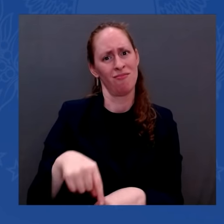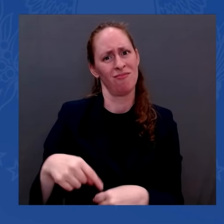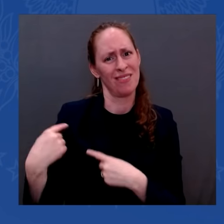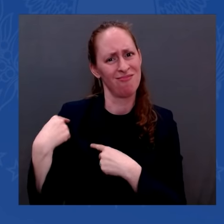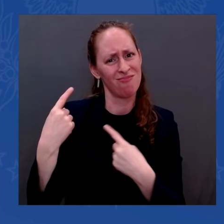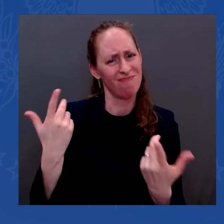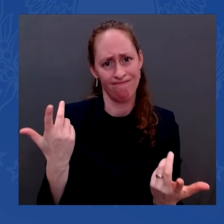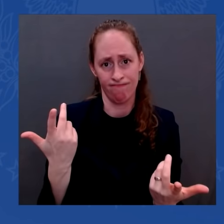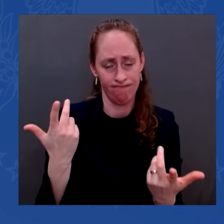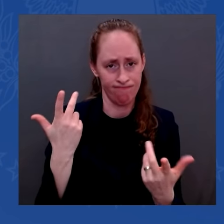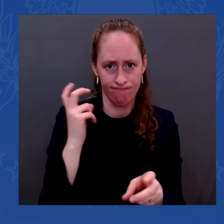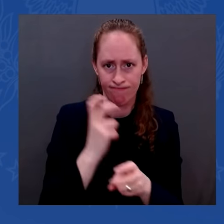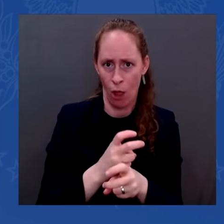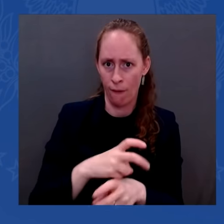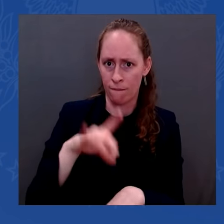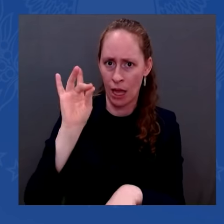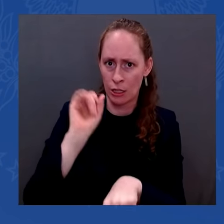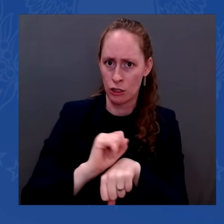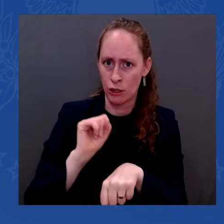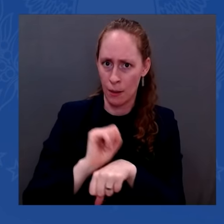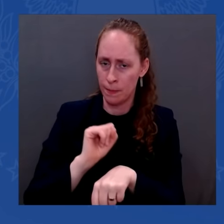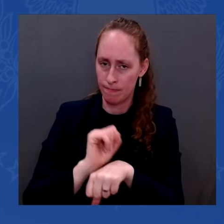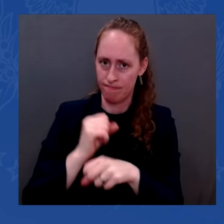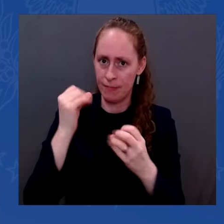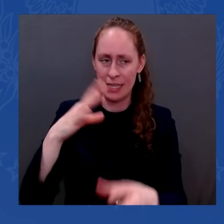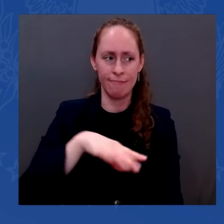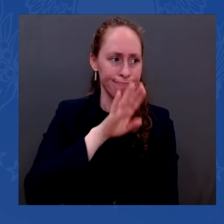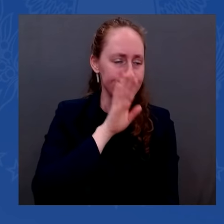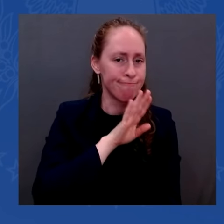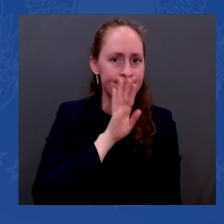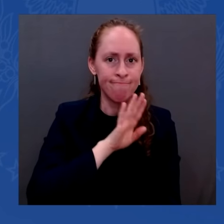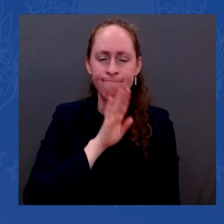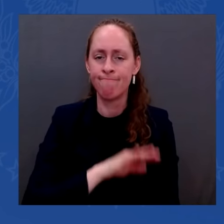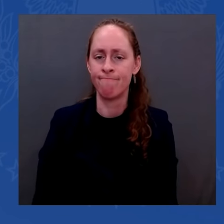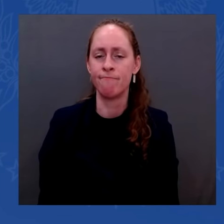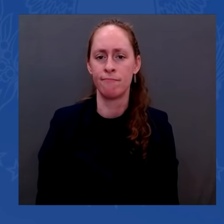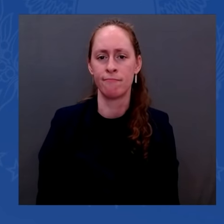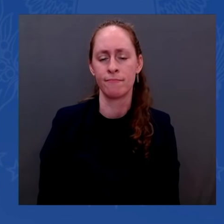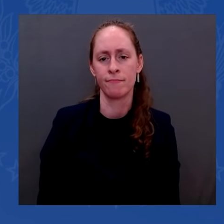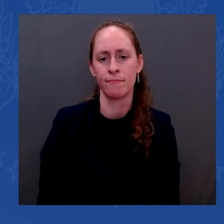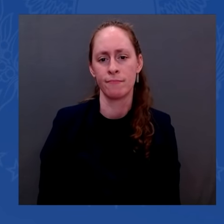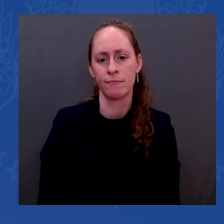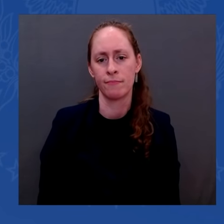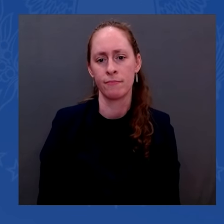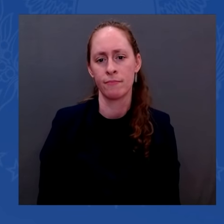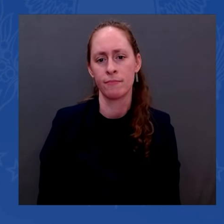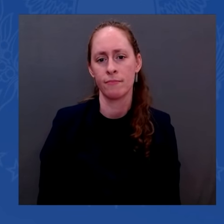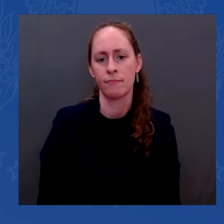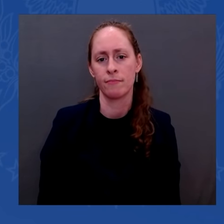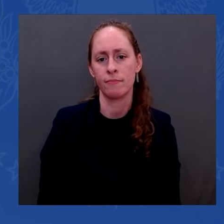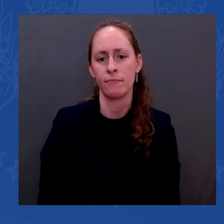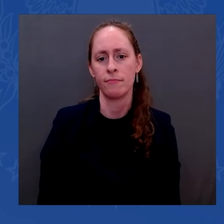We were also one of the regions that are hardly -- hardest hit by the COVID pandemic. So, for the last 10 years,